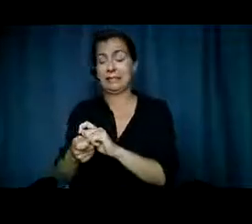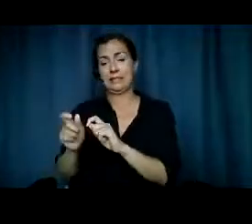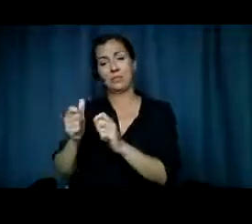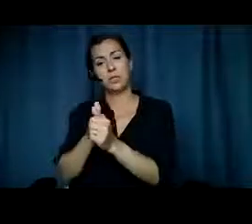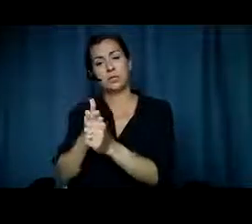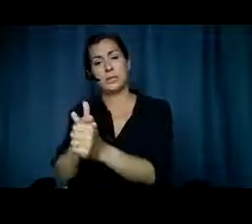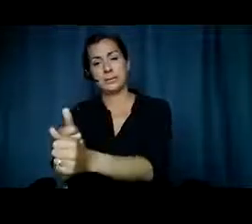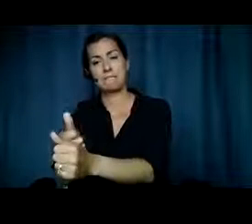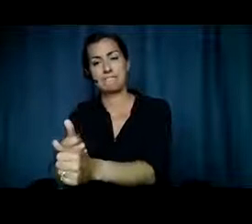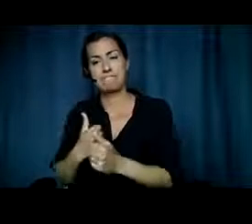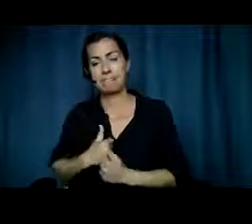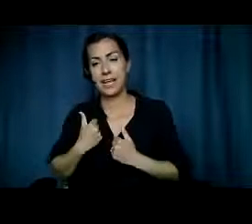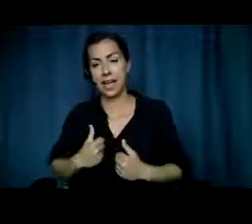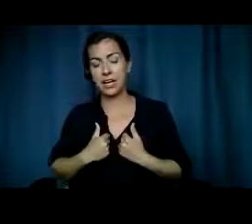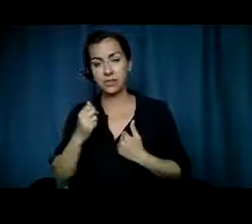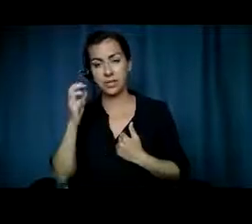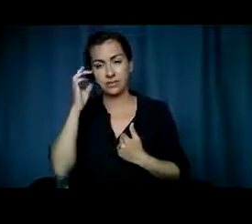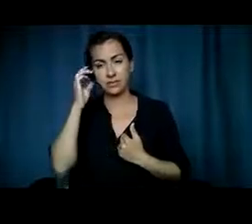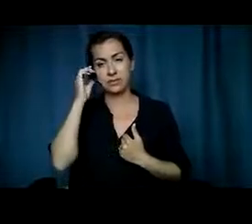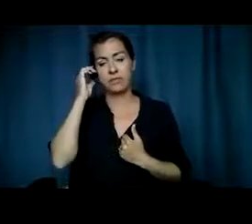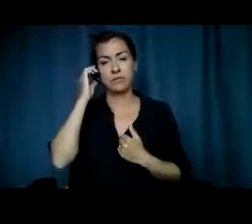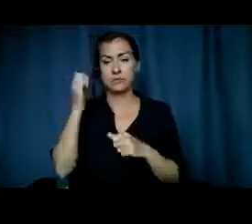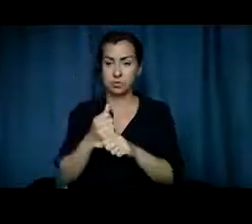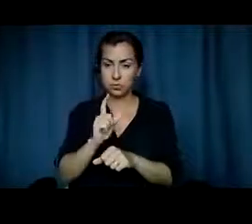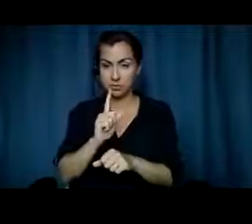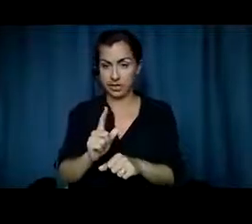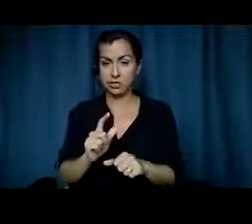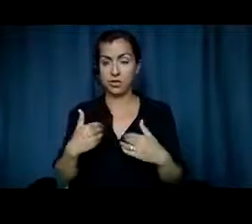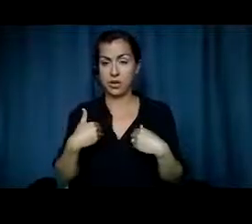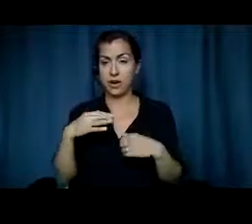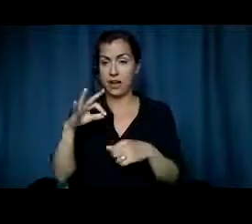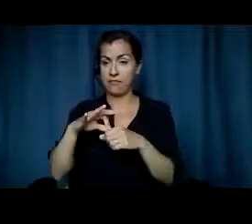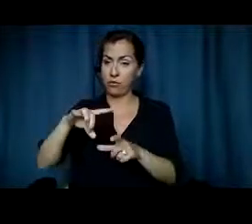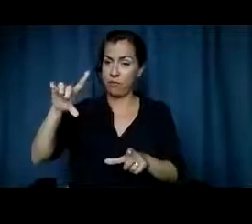remember. Alice go ahead.